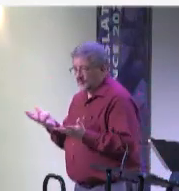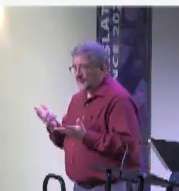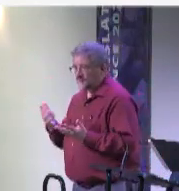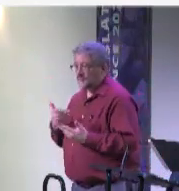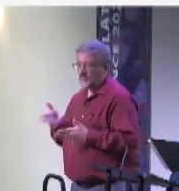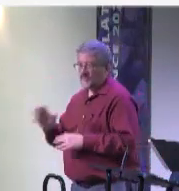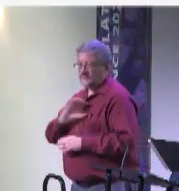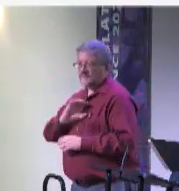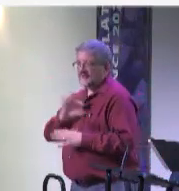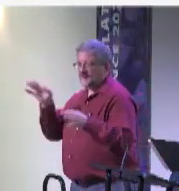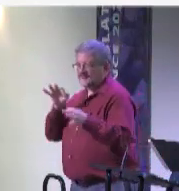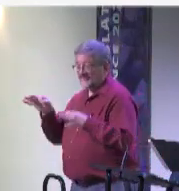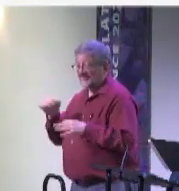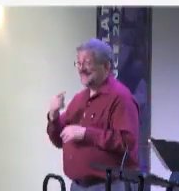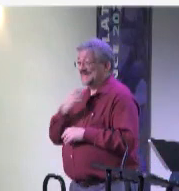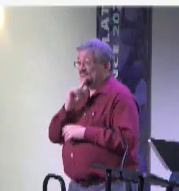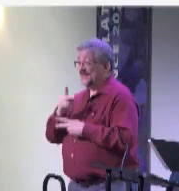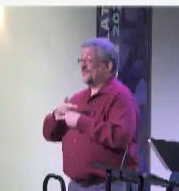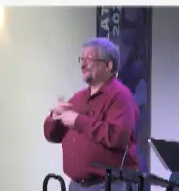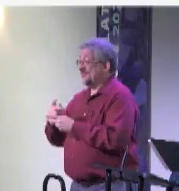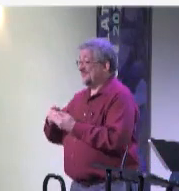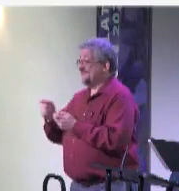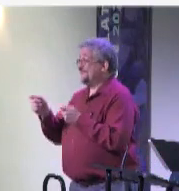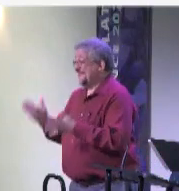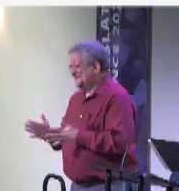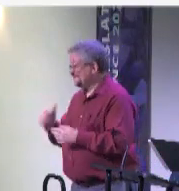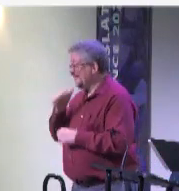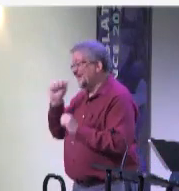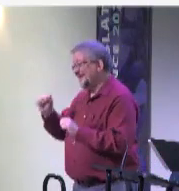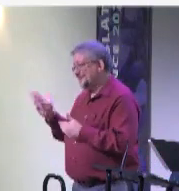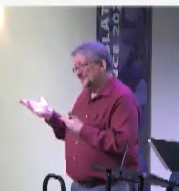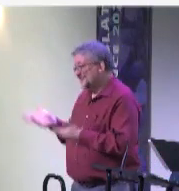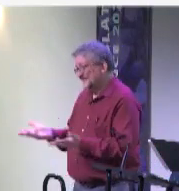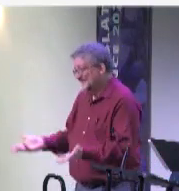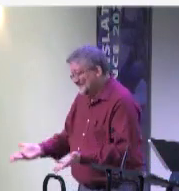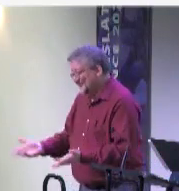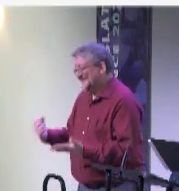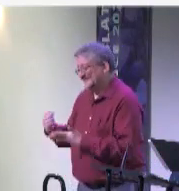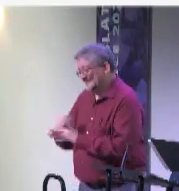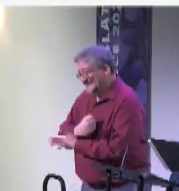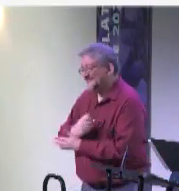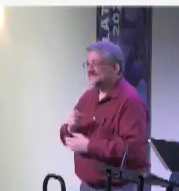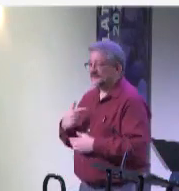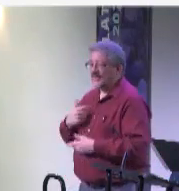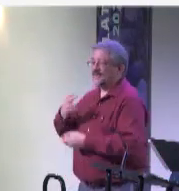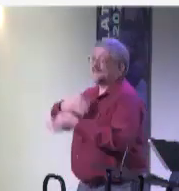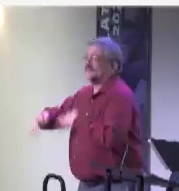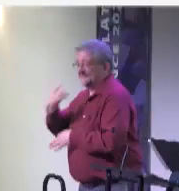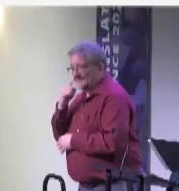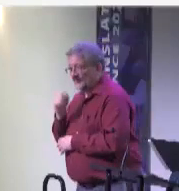In addition to future plans for the tool. And he is the product. Manager, but unfortunately was unable to join us today.